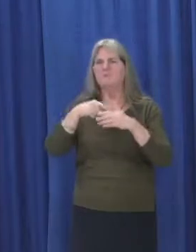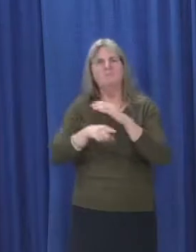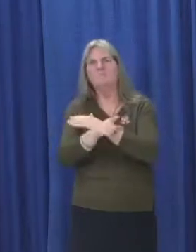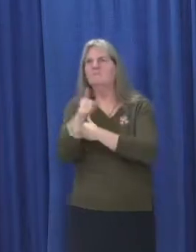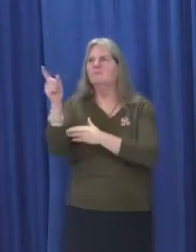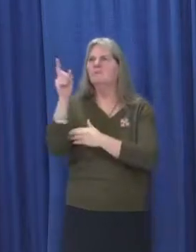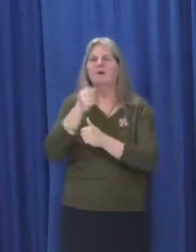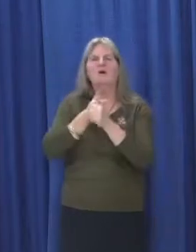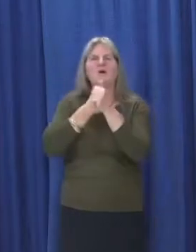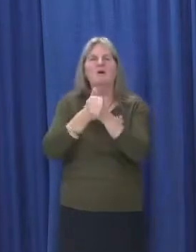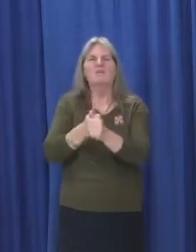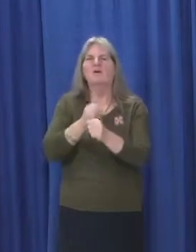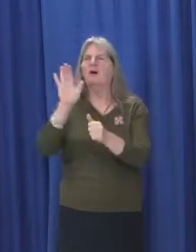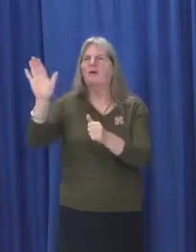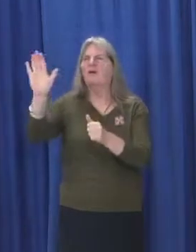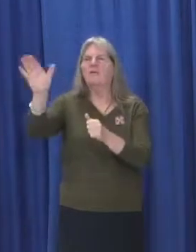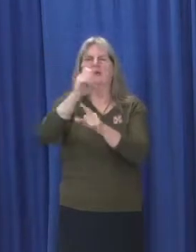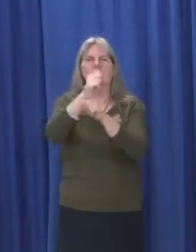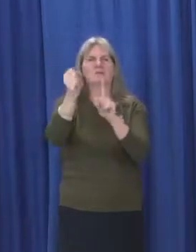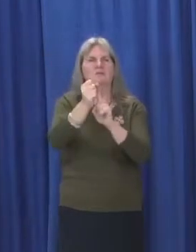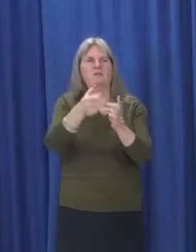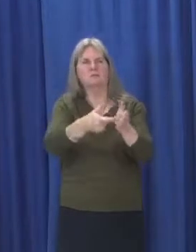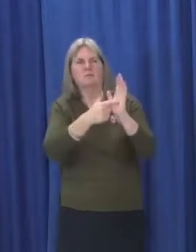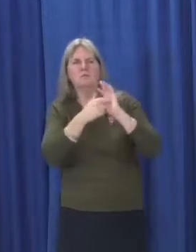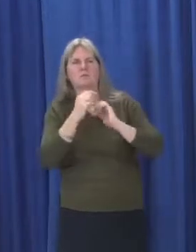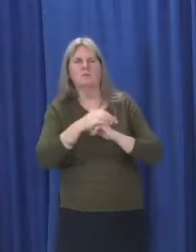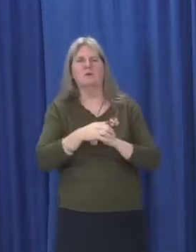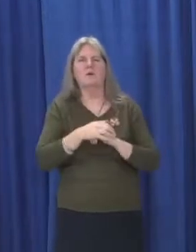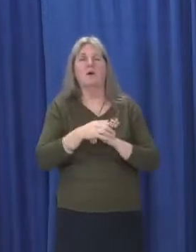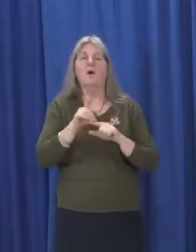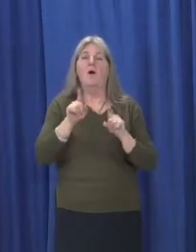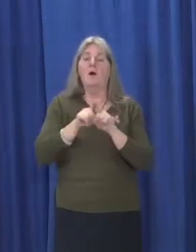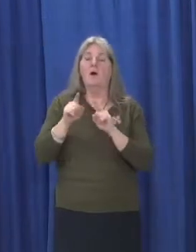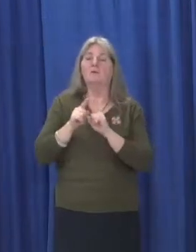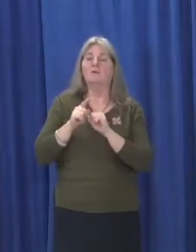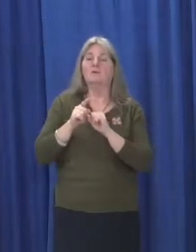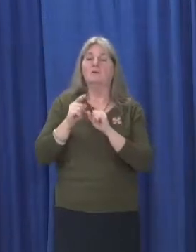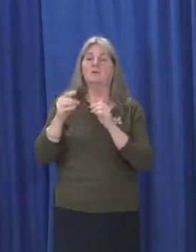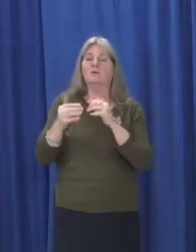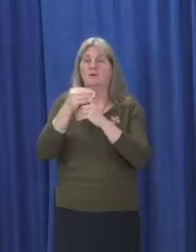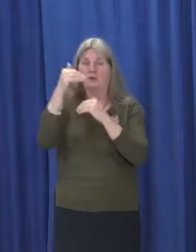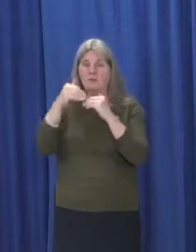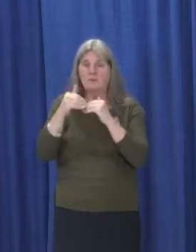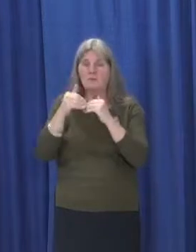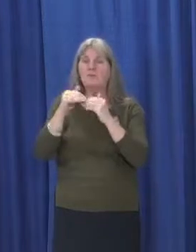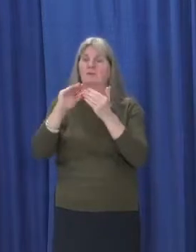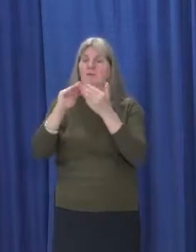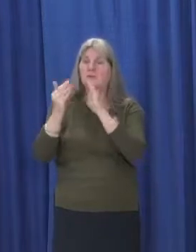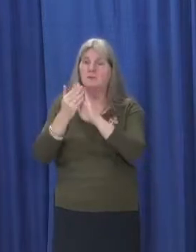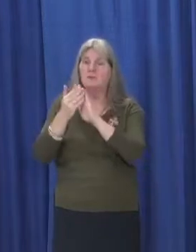guidance and healthcare settings and please check in with first Nations and community -- First